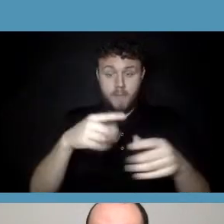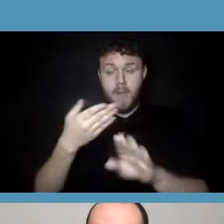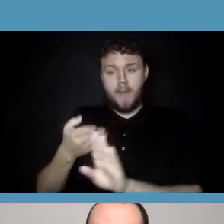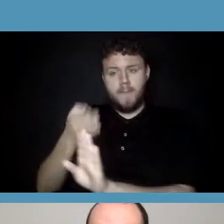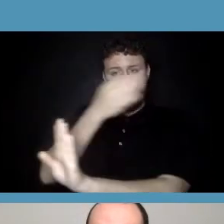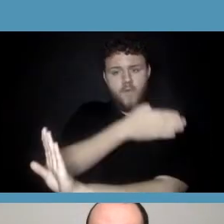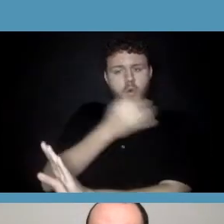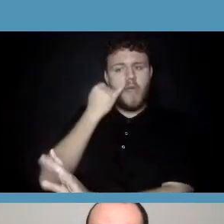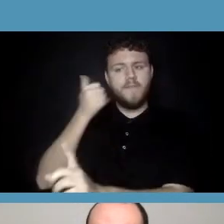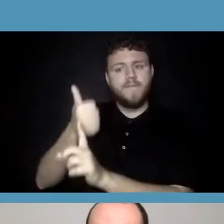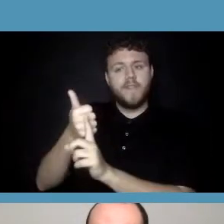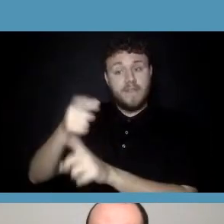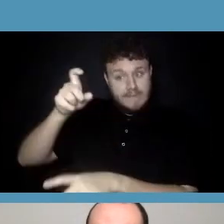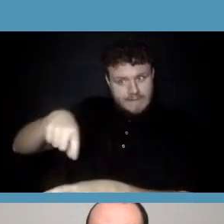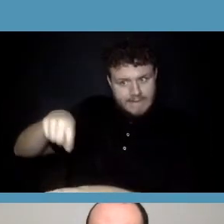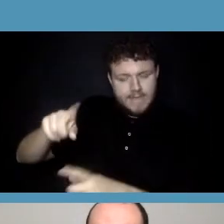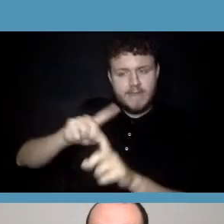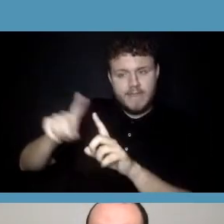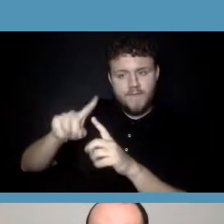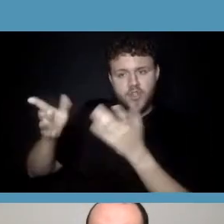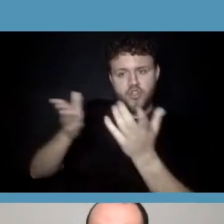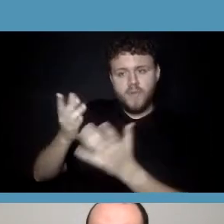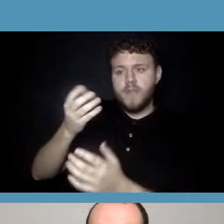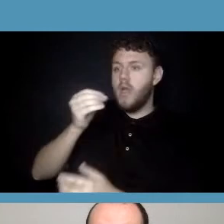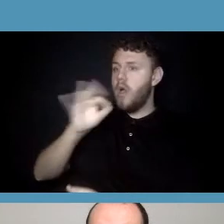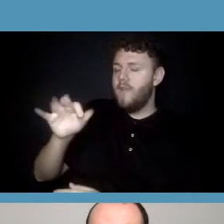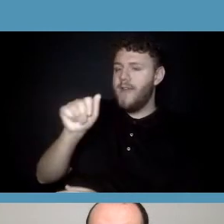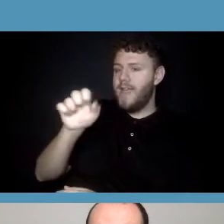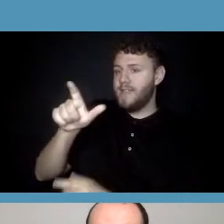if they need the services of an ASL interpreter?